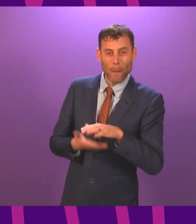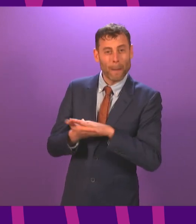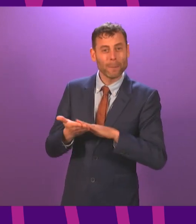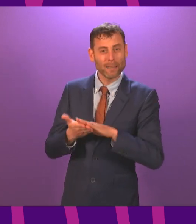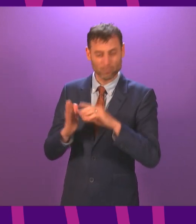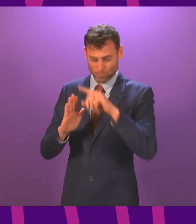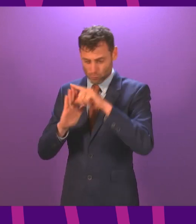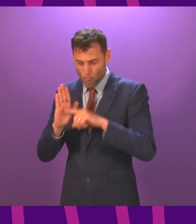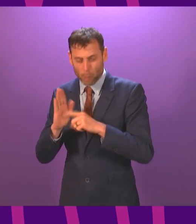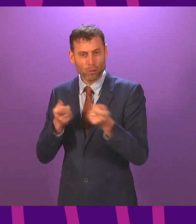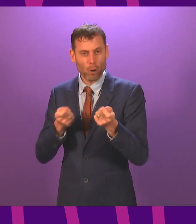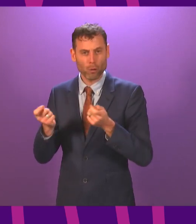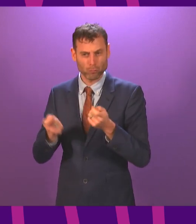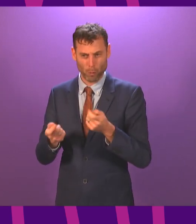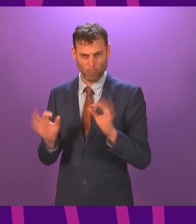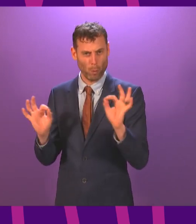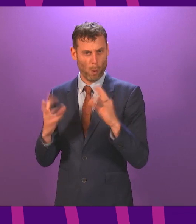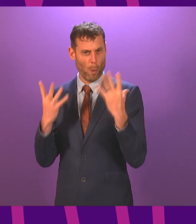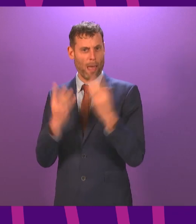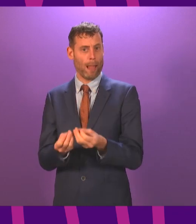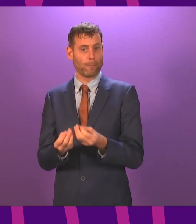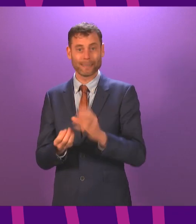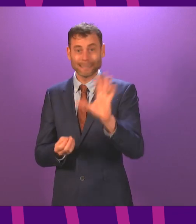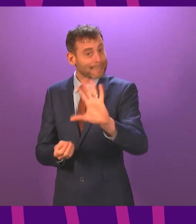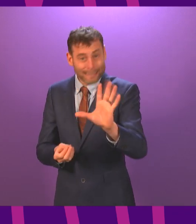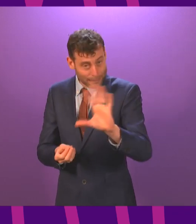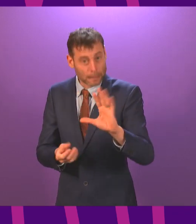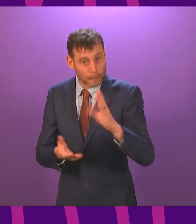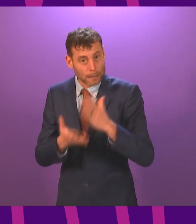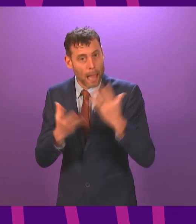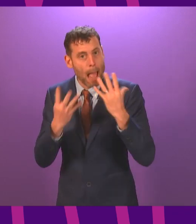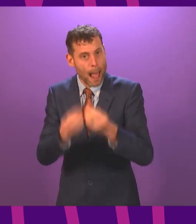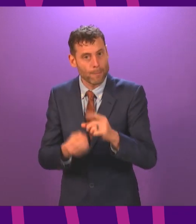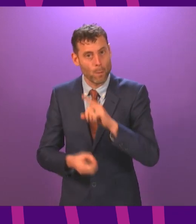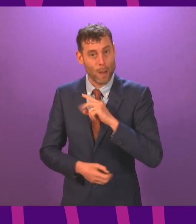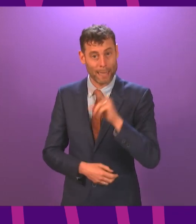are not working. It is important to stress that that is not the case. The sacrifices